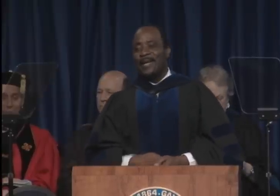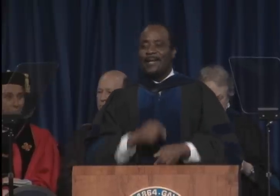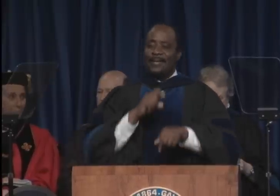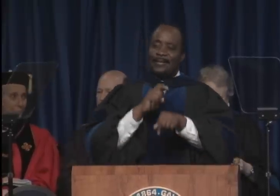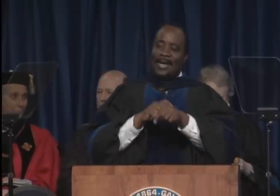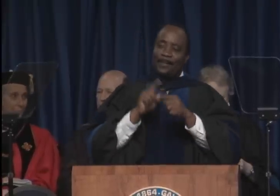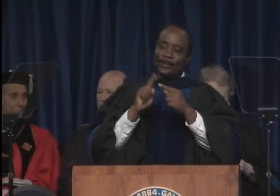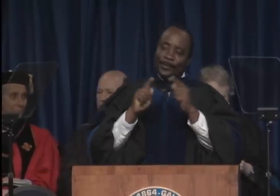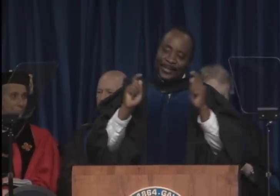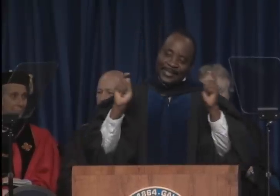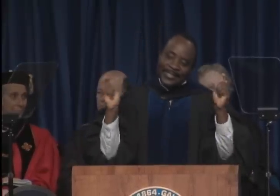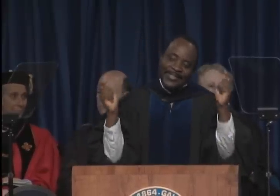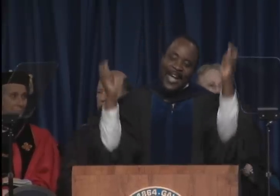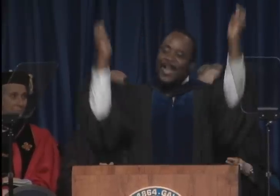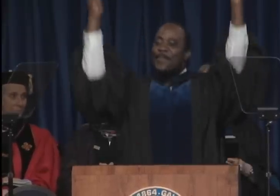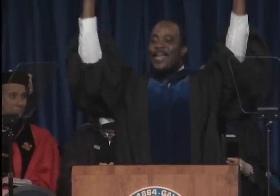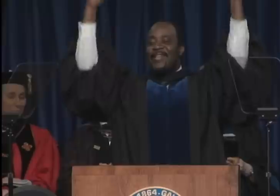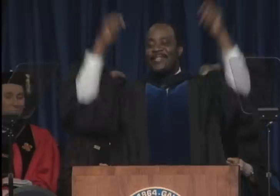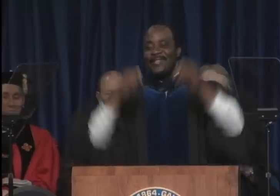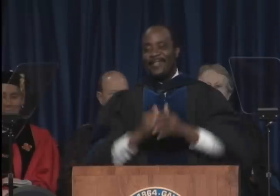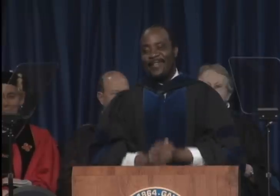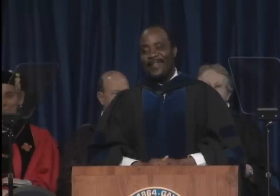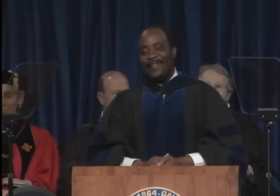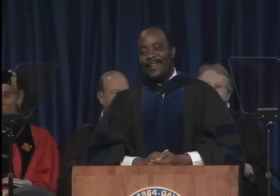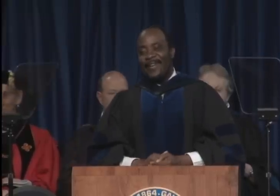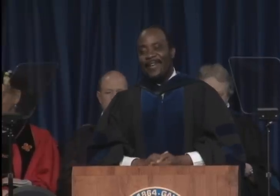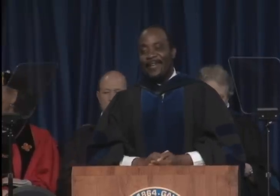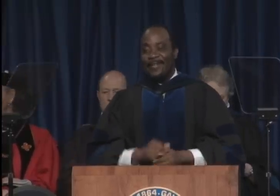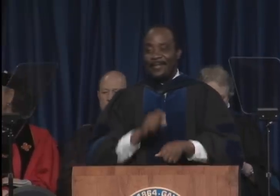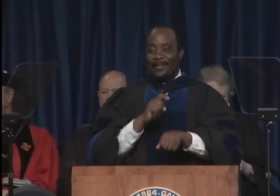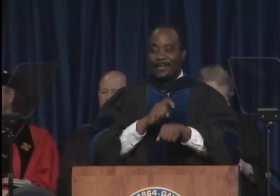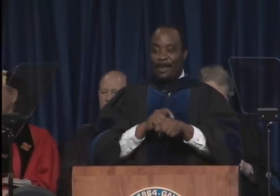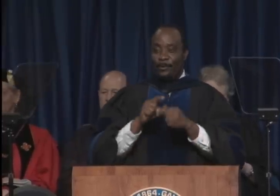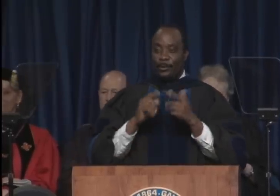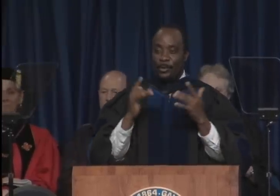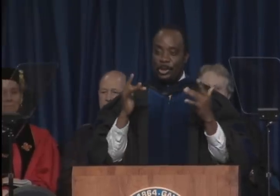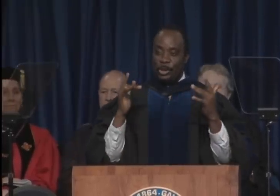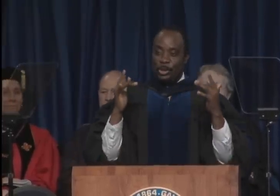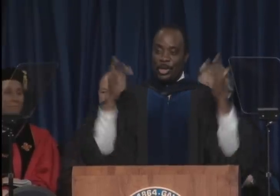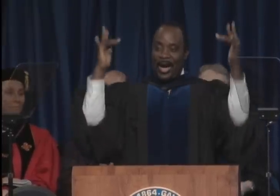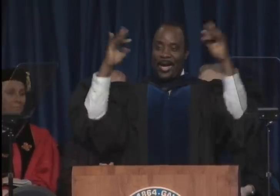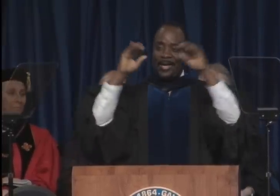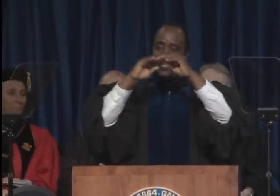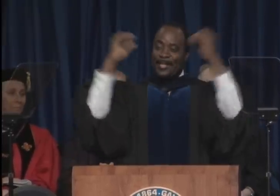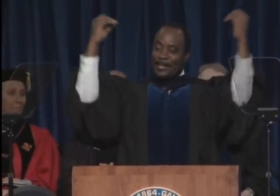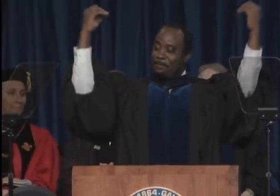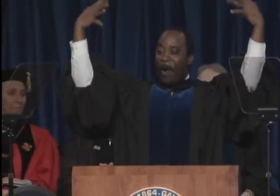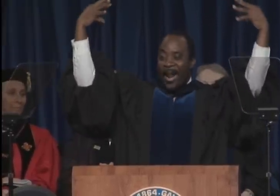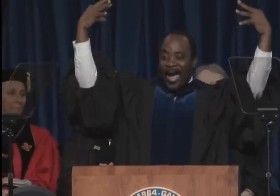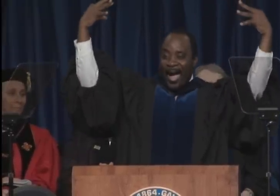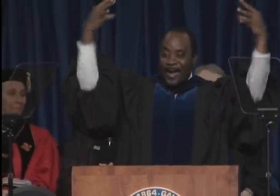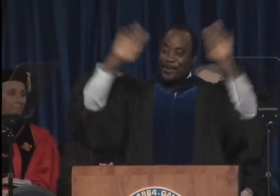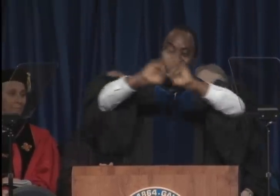It's time to graduate and time to celebrate.